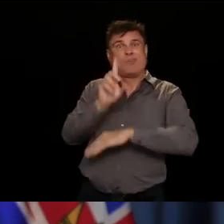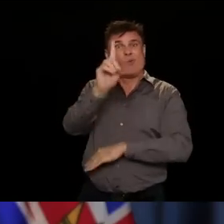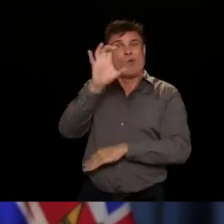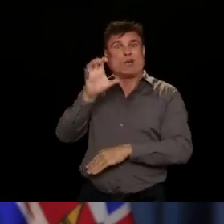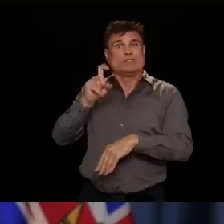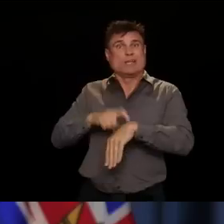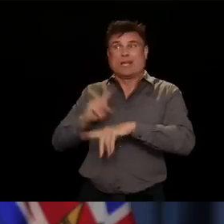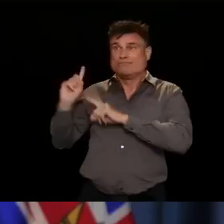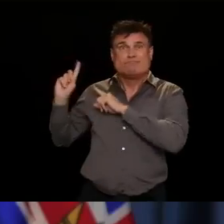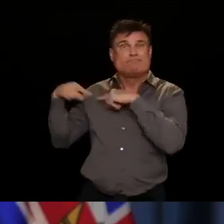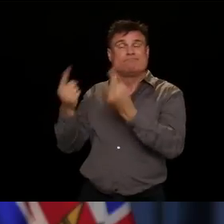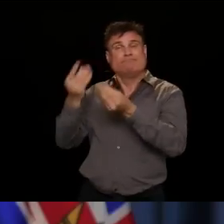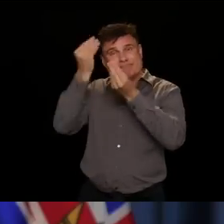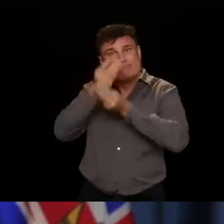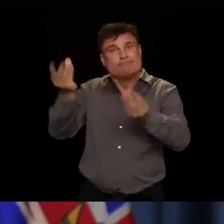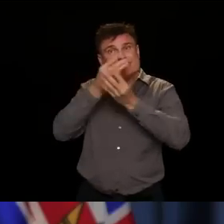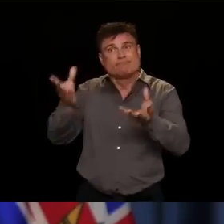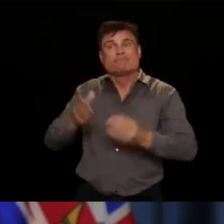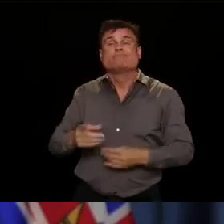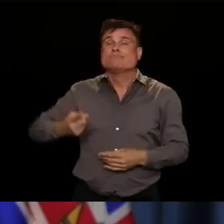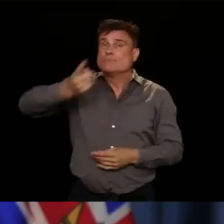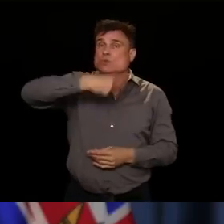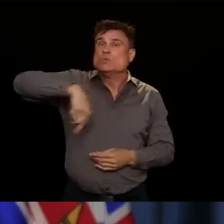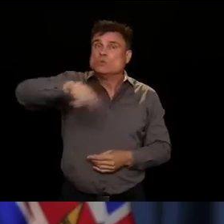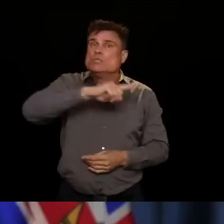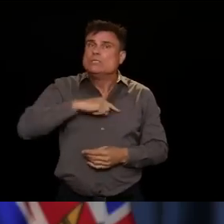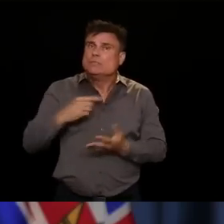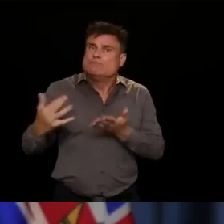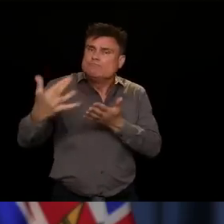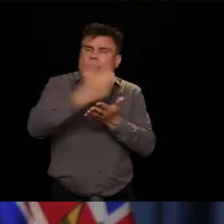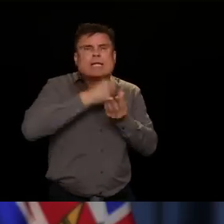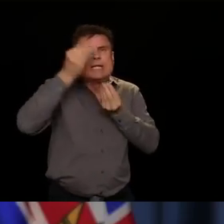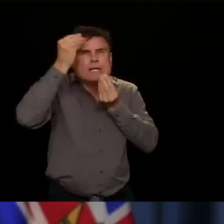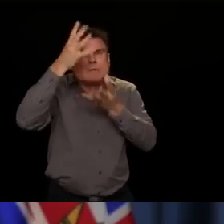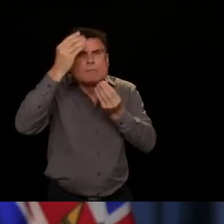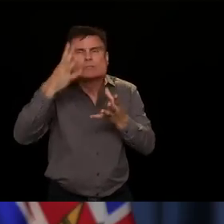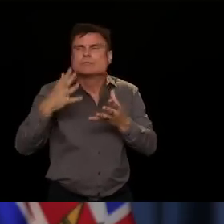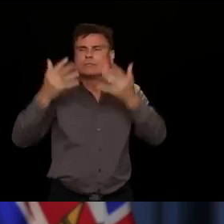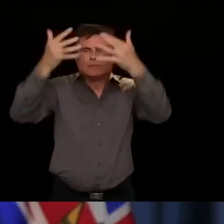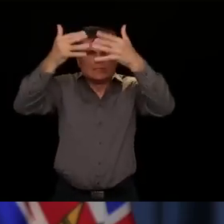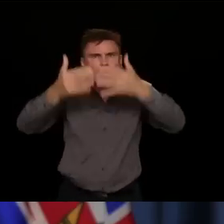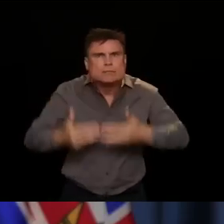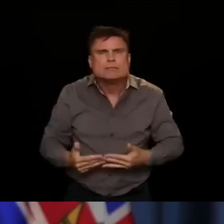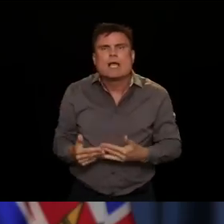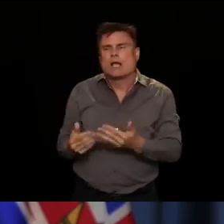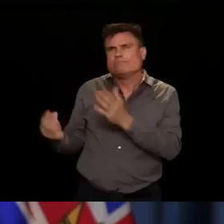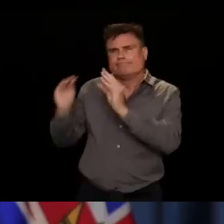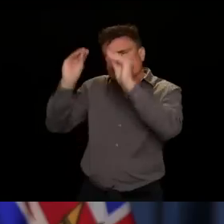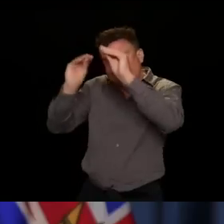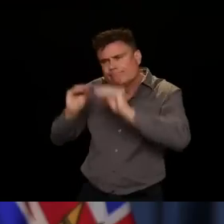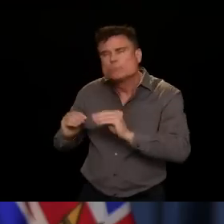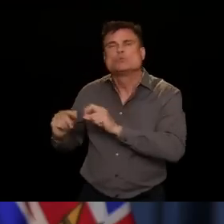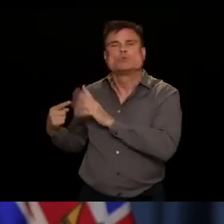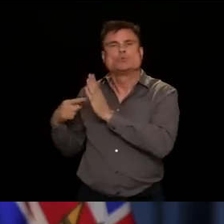our progress and what we needed to do in BC and setting out the task ahead of us in our